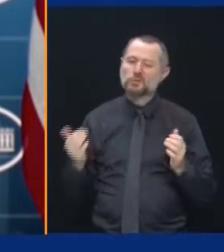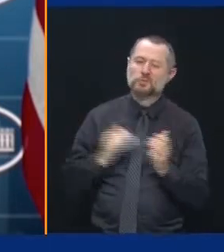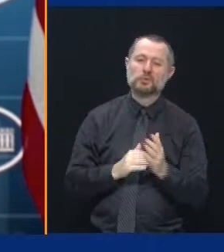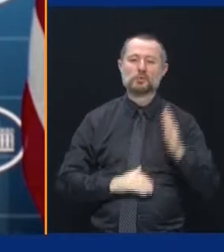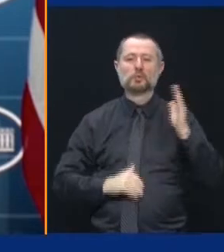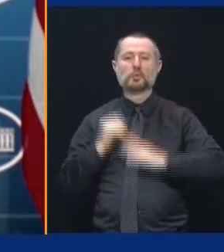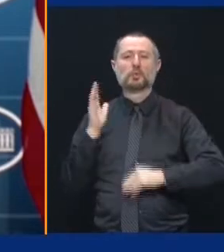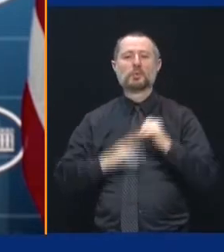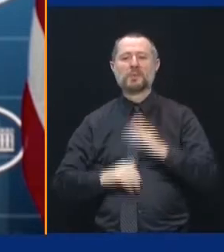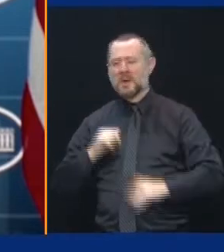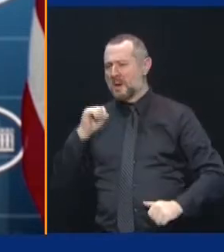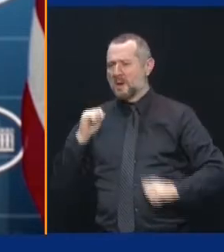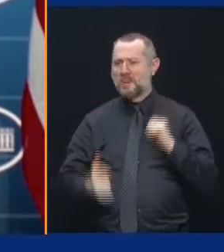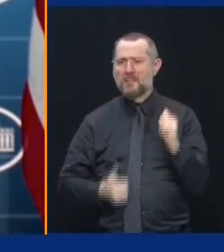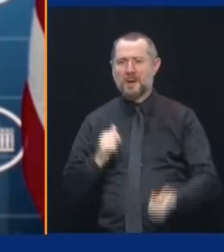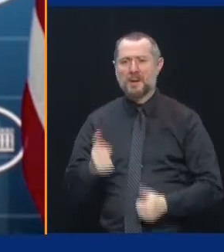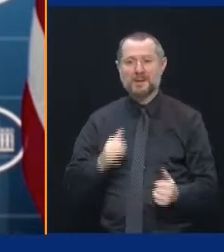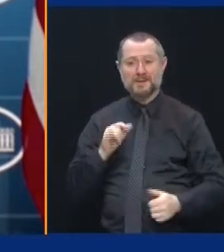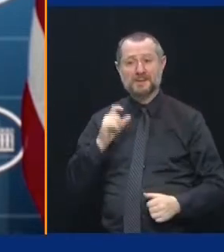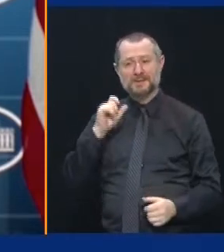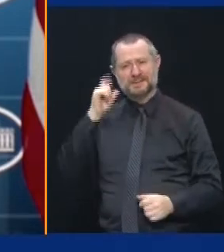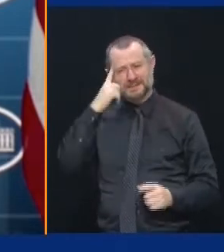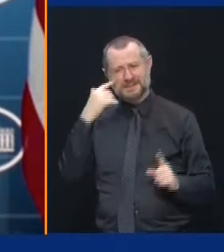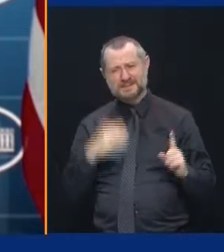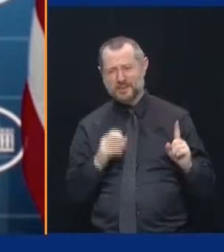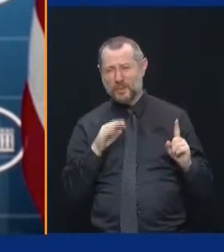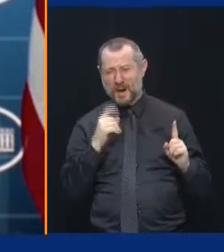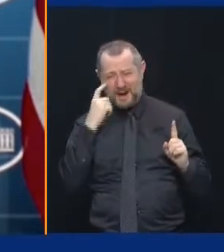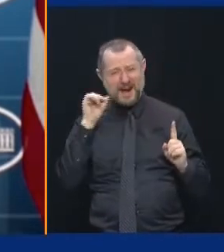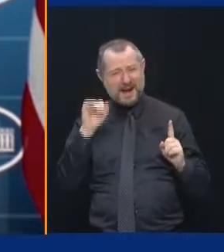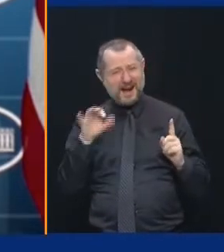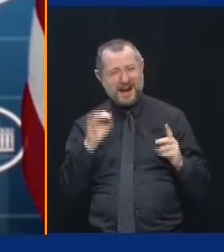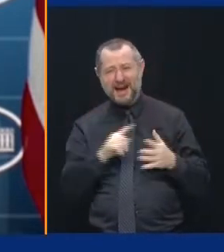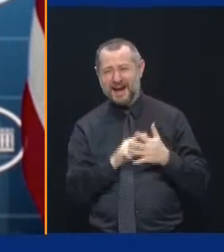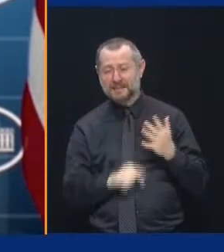IMPORTANT WORK WE'RE DISCUSSING HERE TODAY. INCLUDING BUILDING MORE SITES